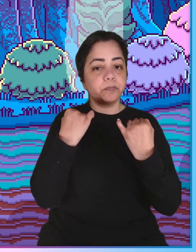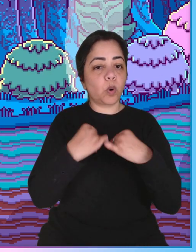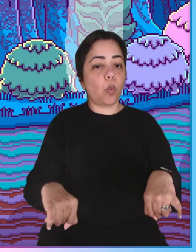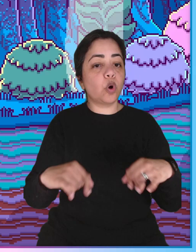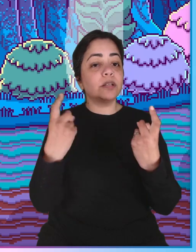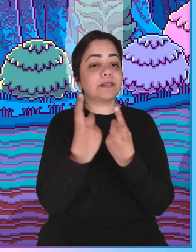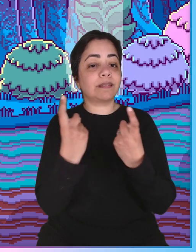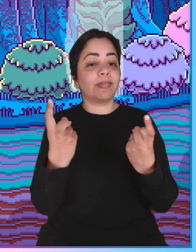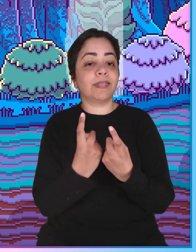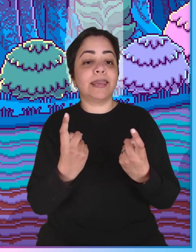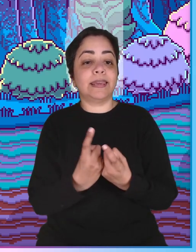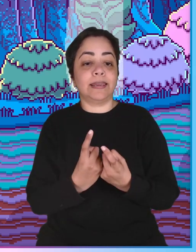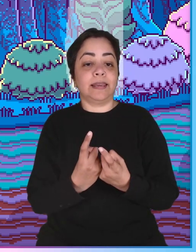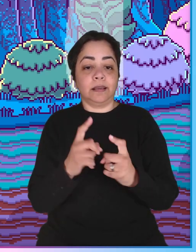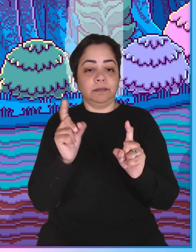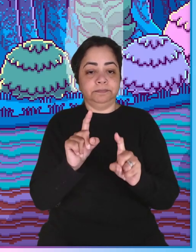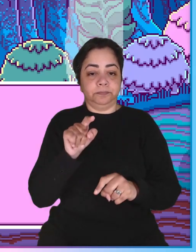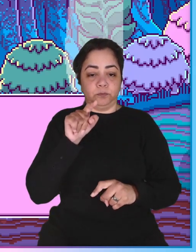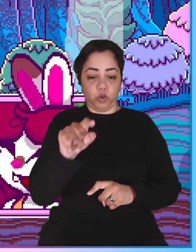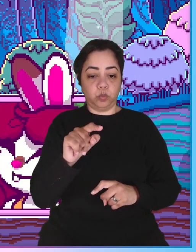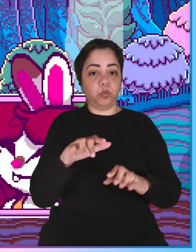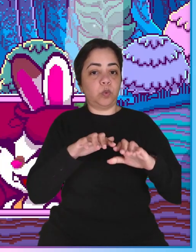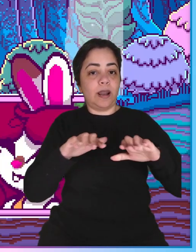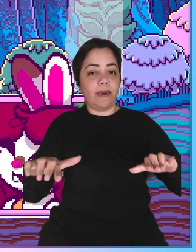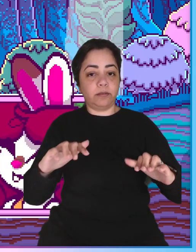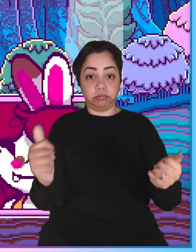you can either tap or swipe the screen.